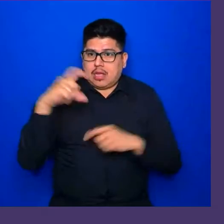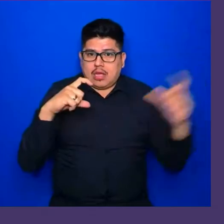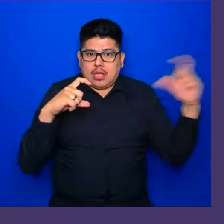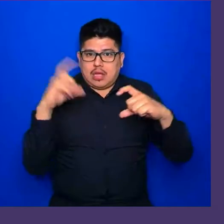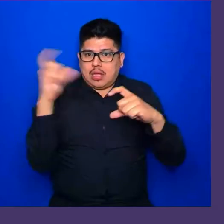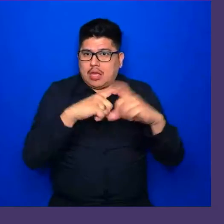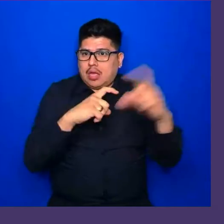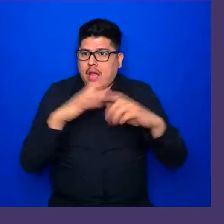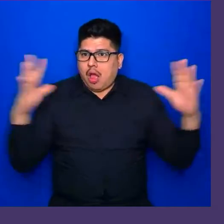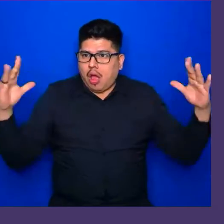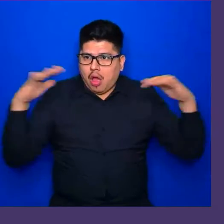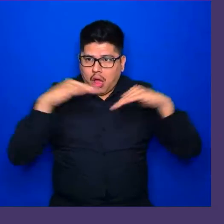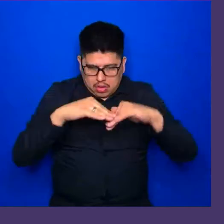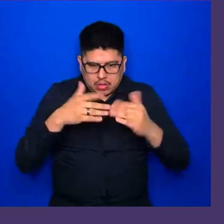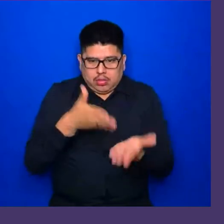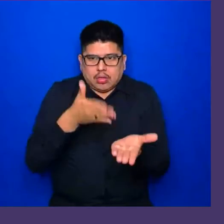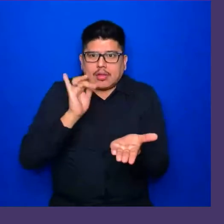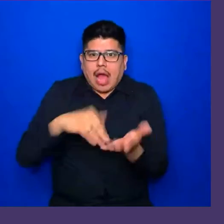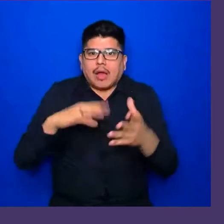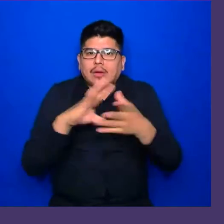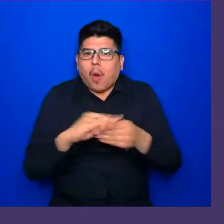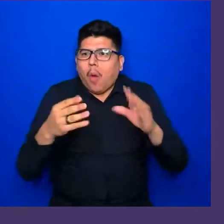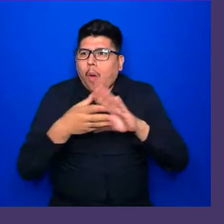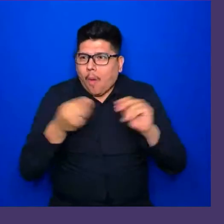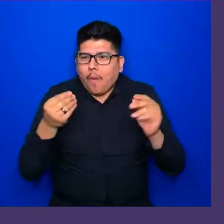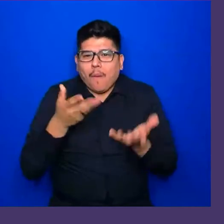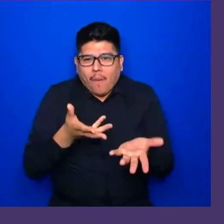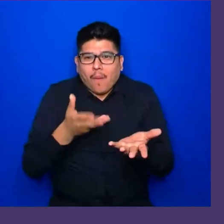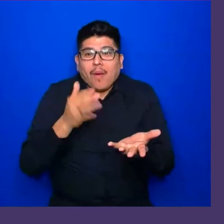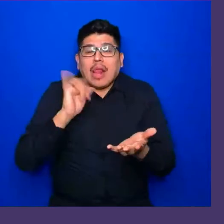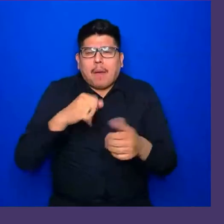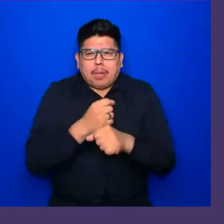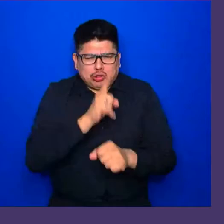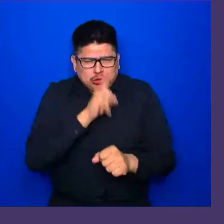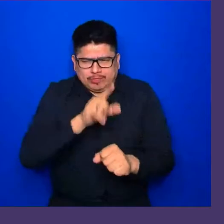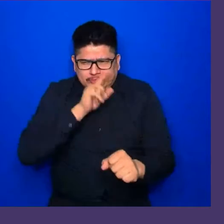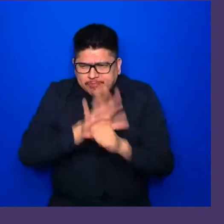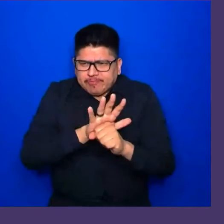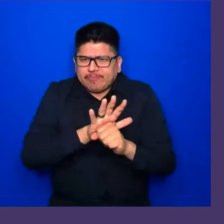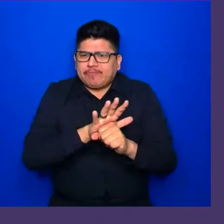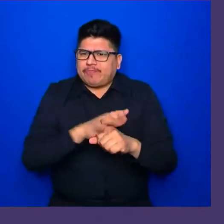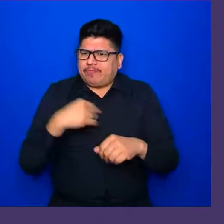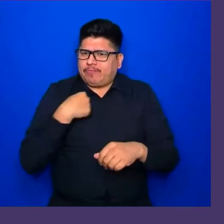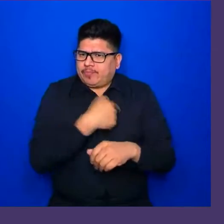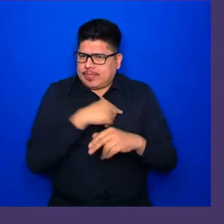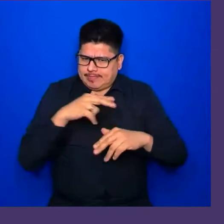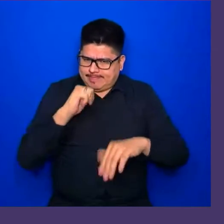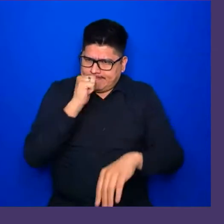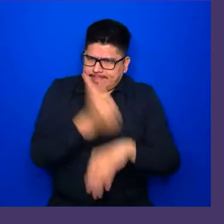AI needs to ensure that, as we're building AI, it's accessible, because if it's not, it's going to further marginalize us.